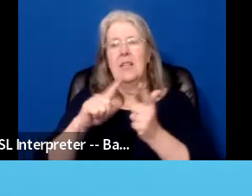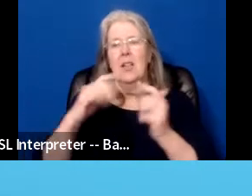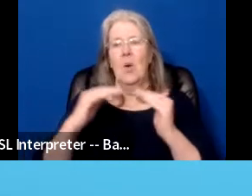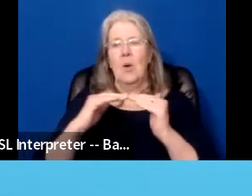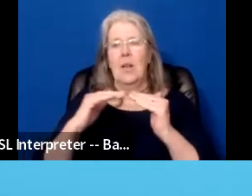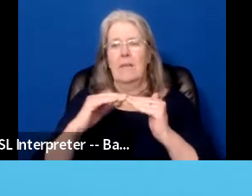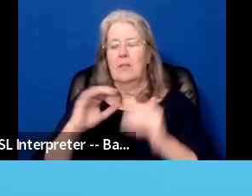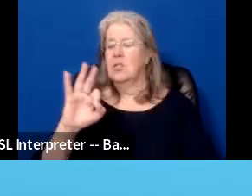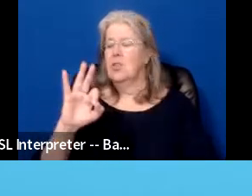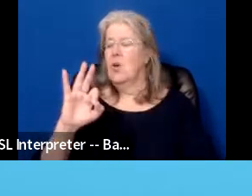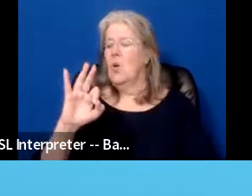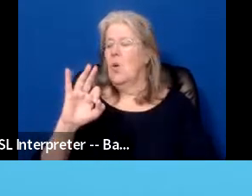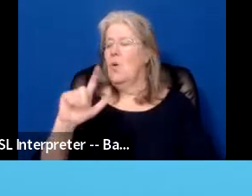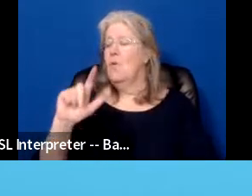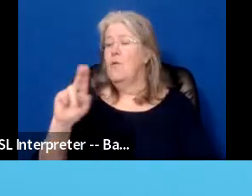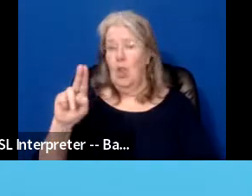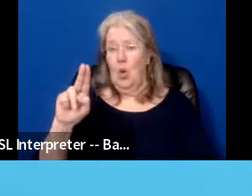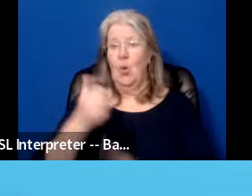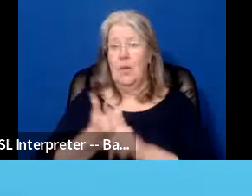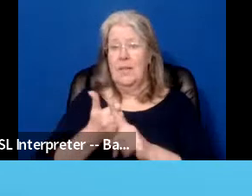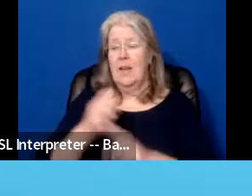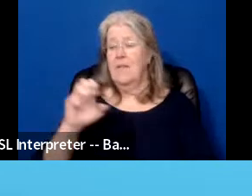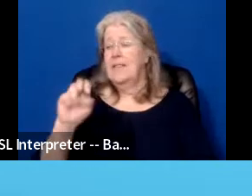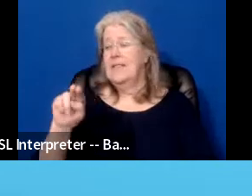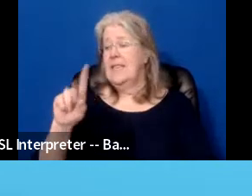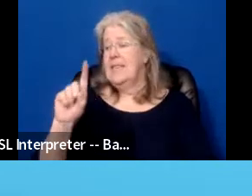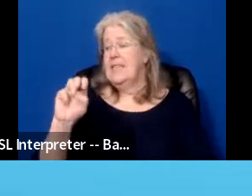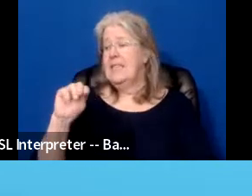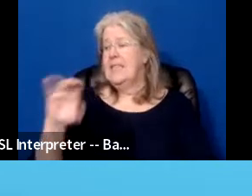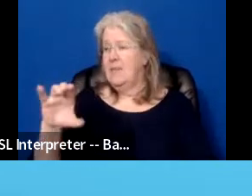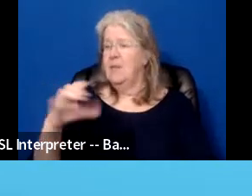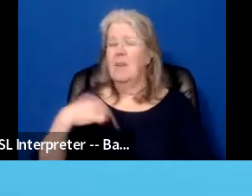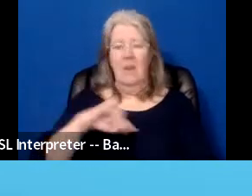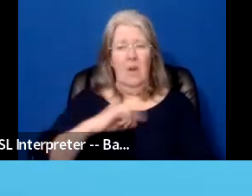is endemic, and so we live with the flu. And we get flu shots every year.